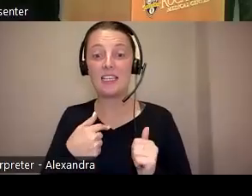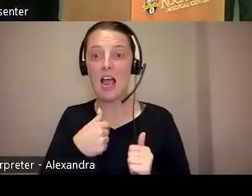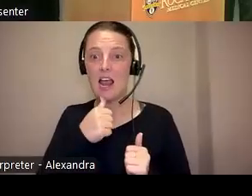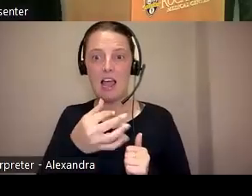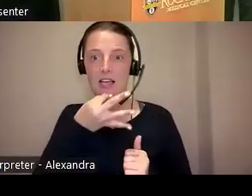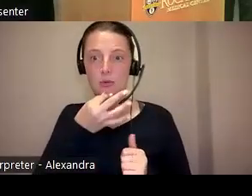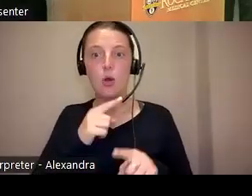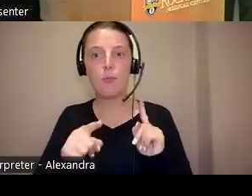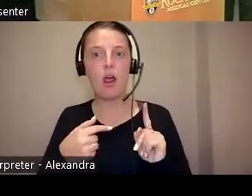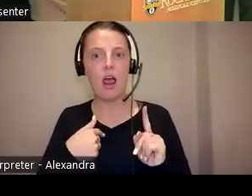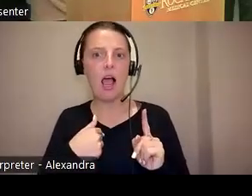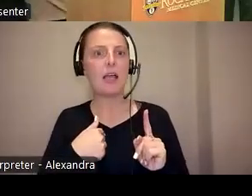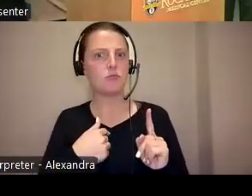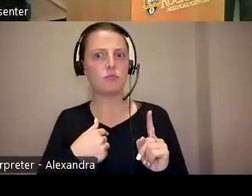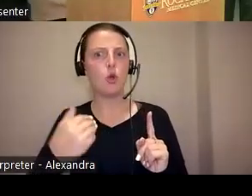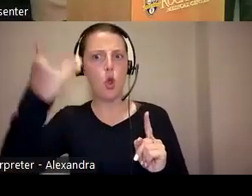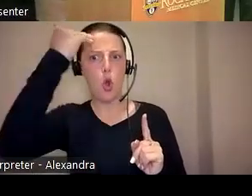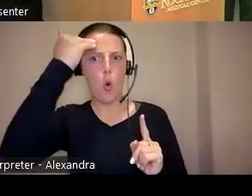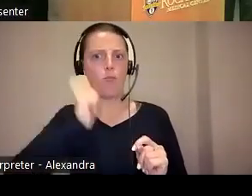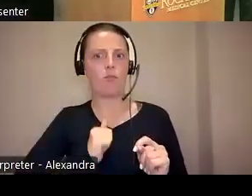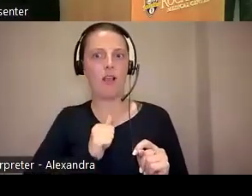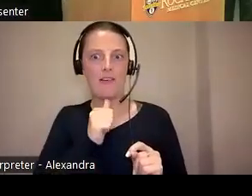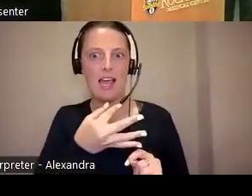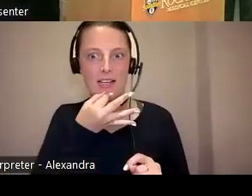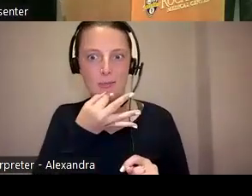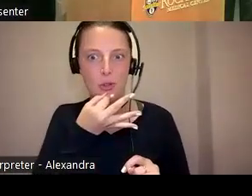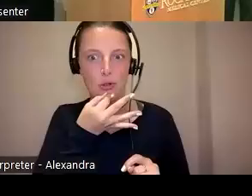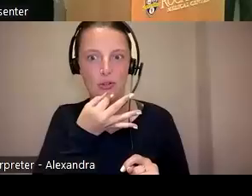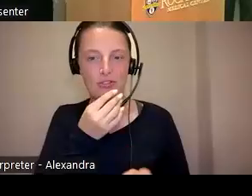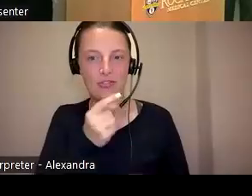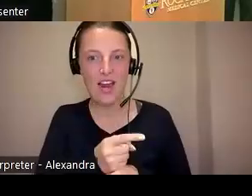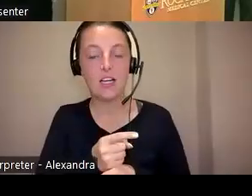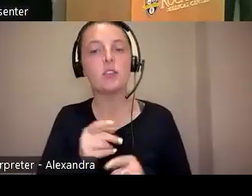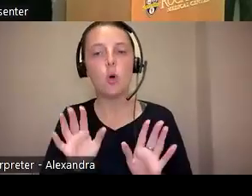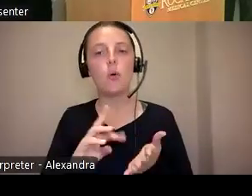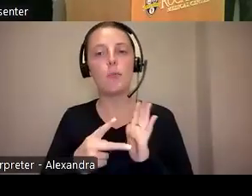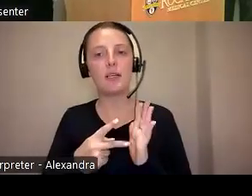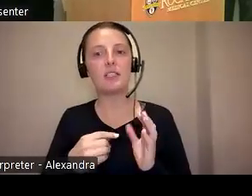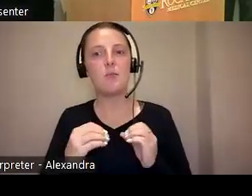how it feels all right so really they're coming from this more supportive rather than directive